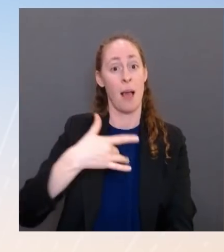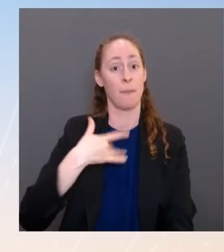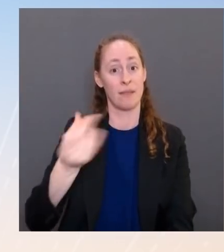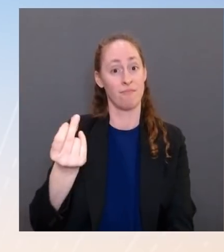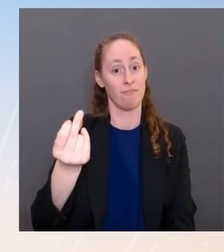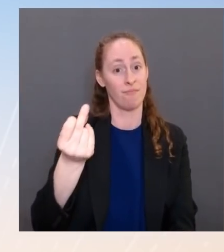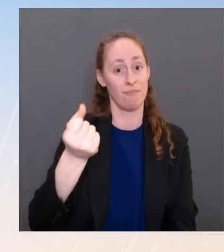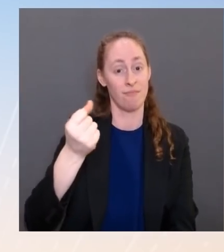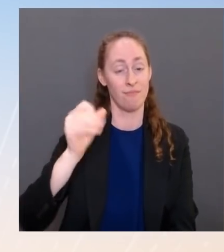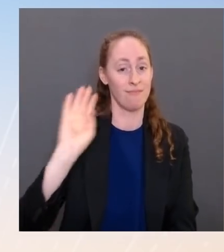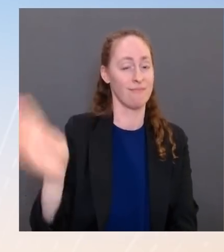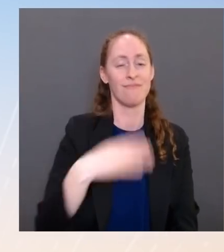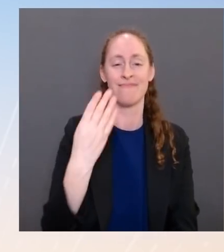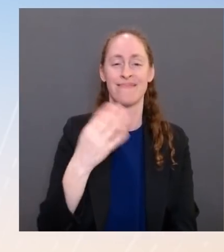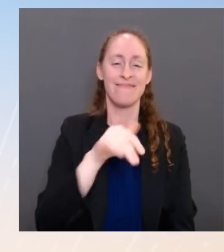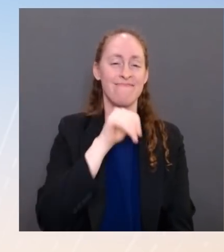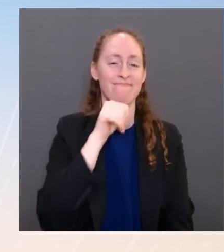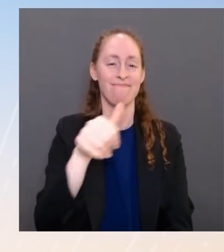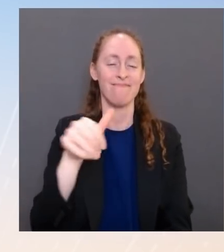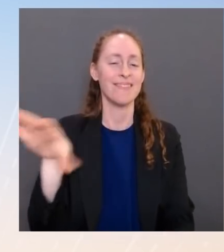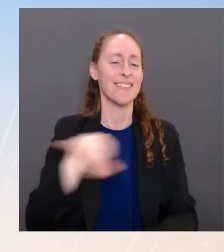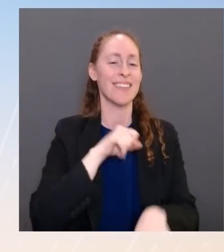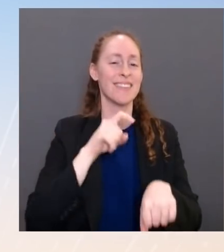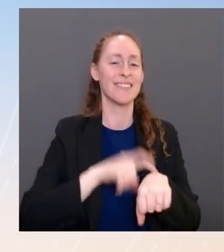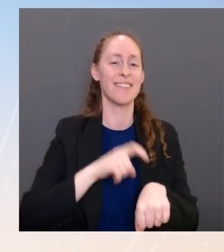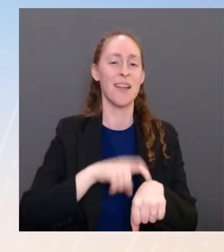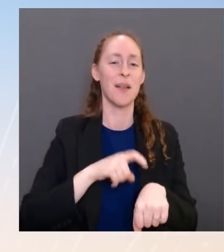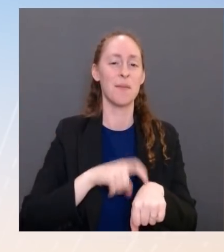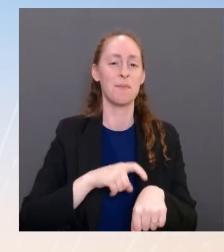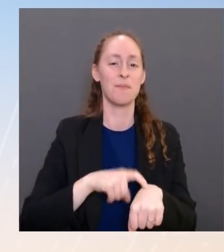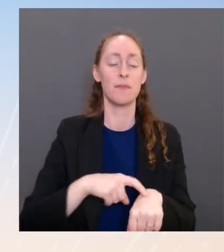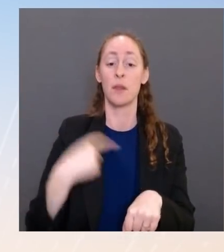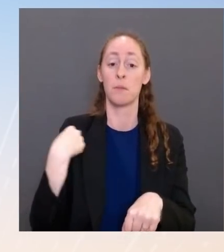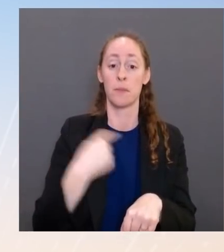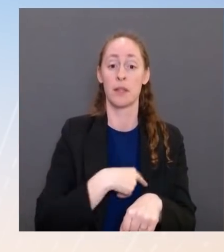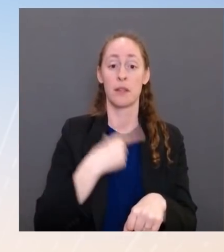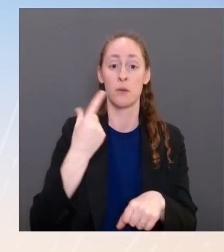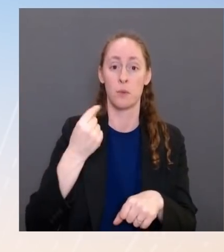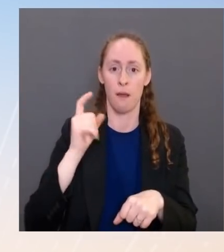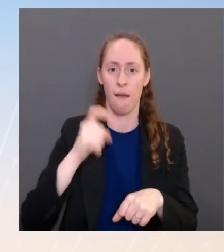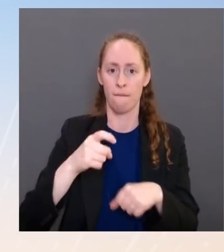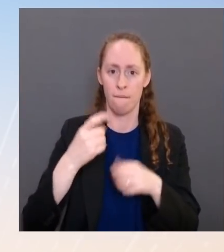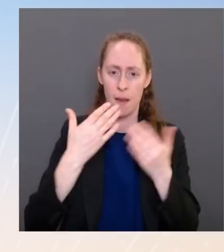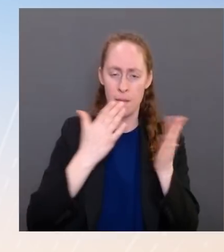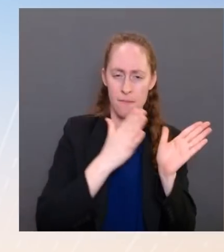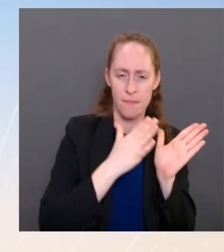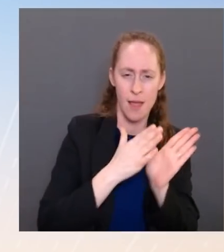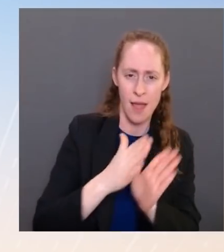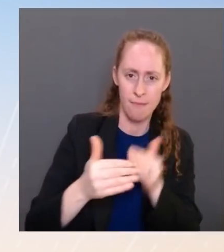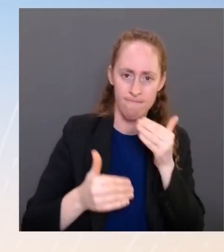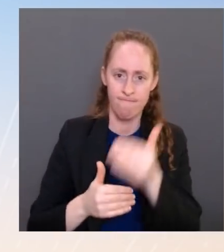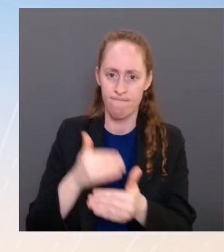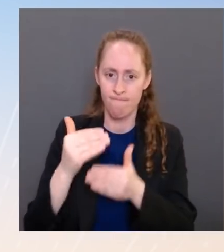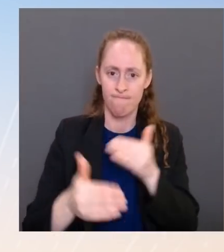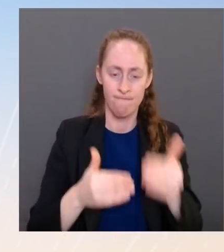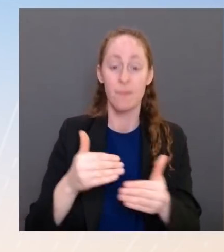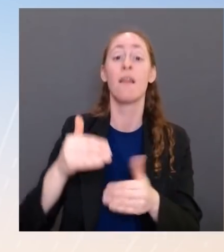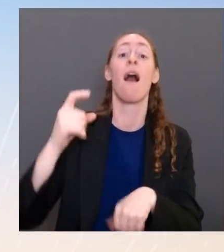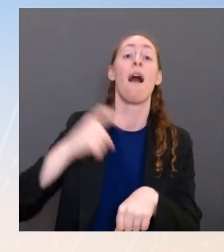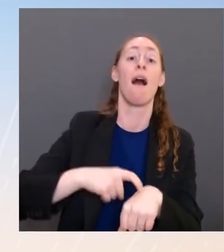until a number of oil companies have said they would be able to pump more. The Press: Have you been -- have you had commitment on that? I mean -- Ms. Psaki: We announced commitments just a few weeks ago.